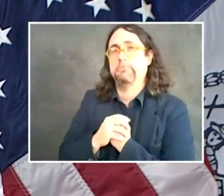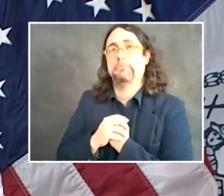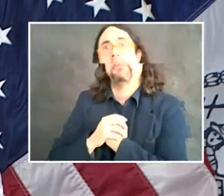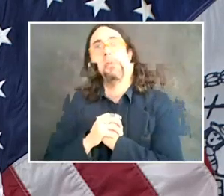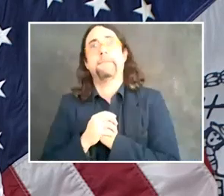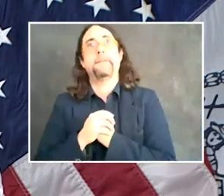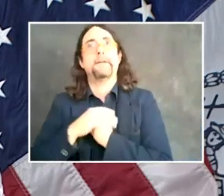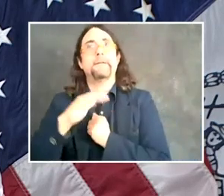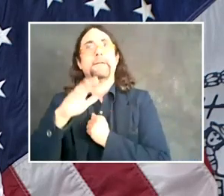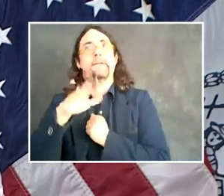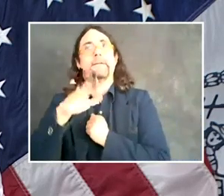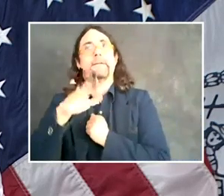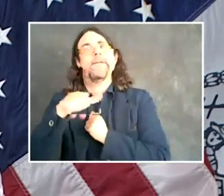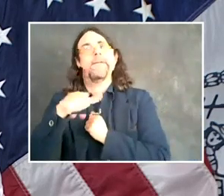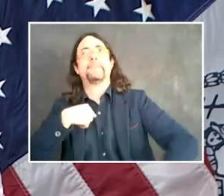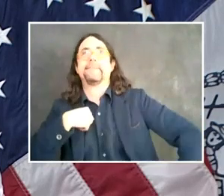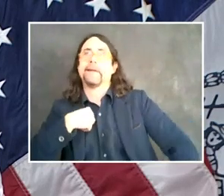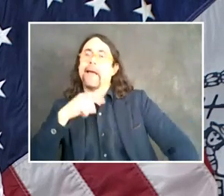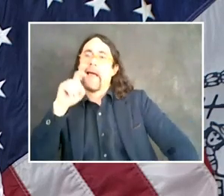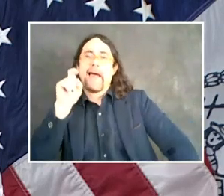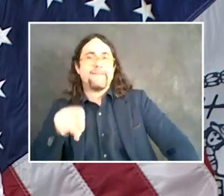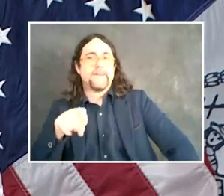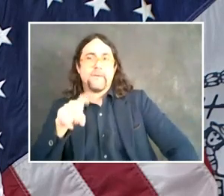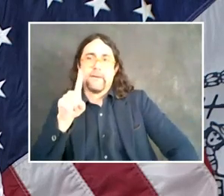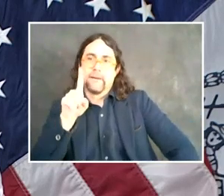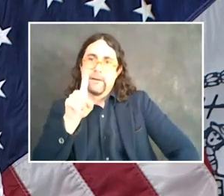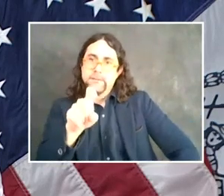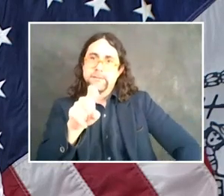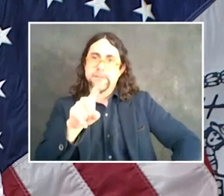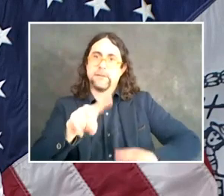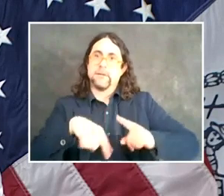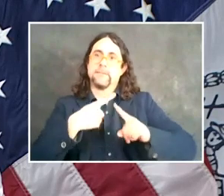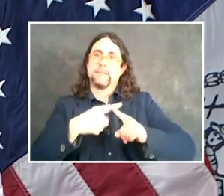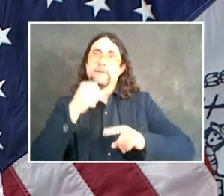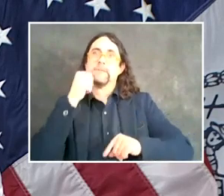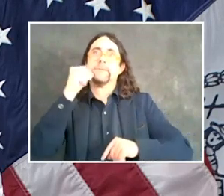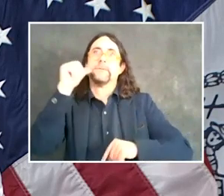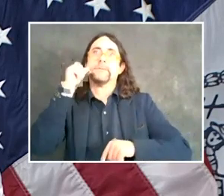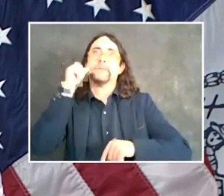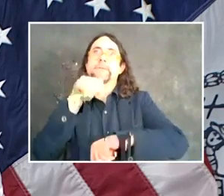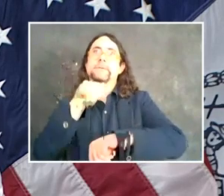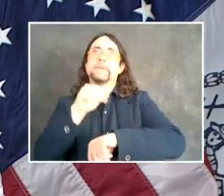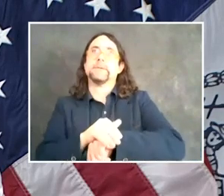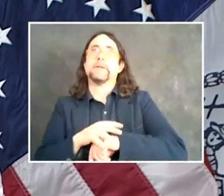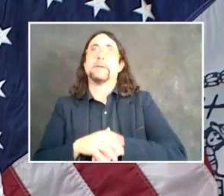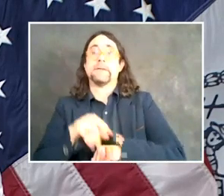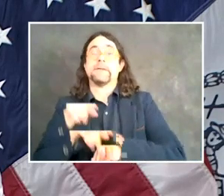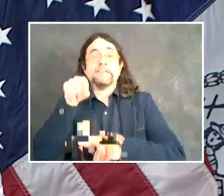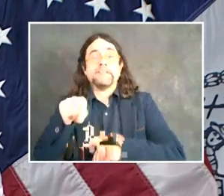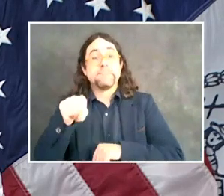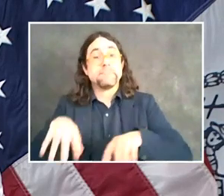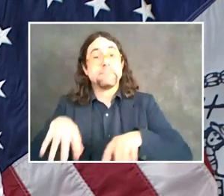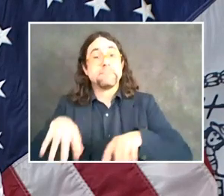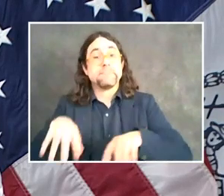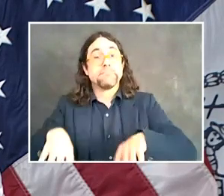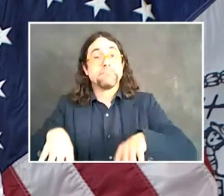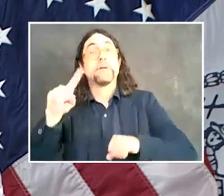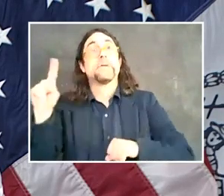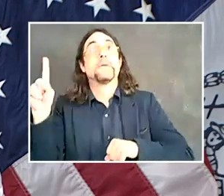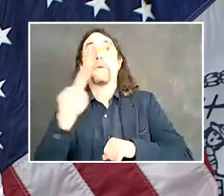HAPPENED IN WILLIAMFORD. THERE'S A NUMBER OF LEADERS IN THE JEWISH COMMUNITY, THAT ARE UPSET THAT MEMBERS WERE SINGLED